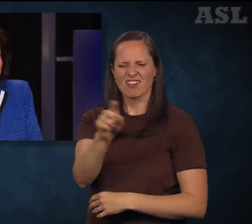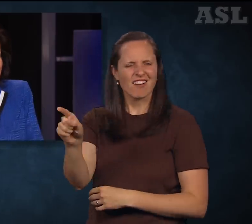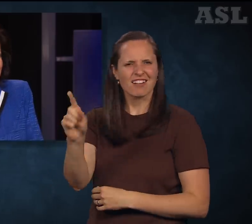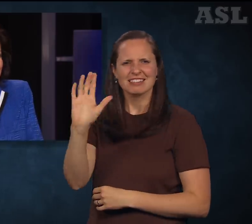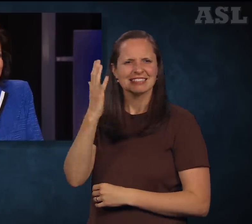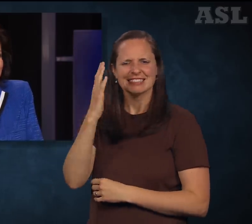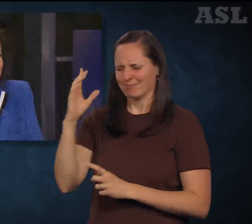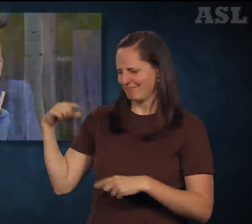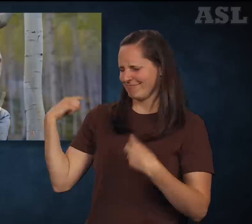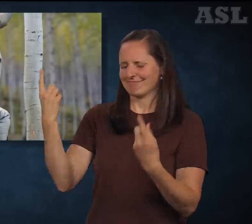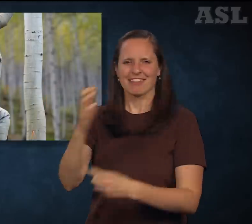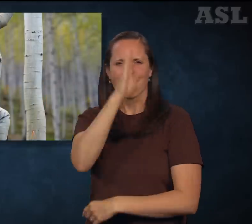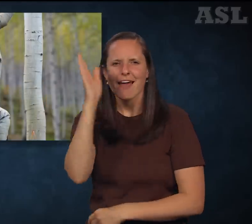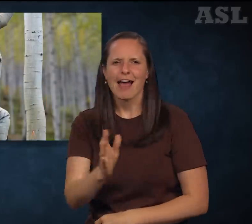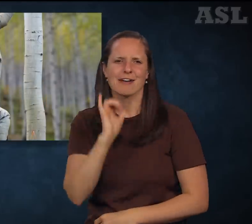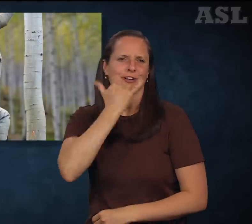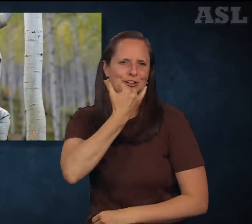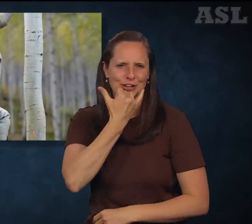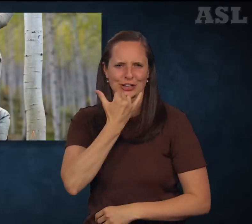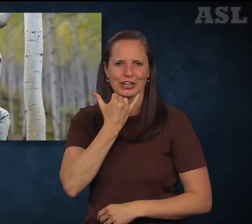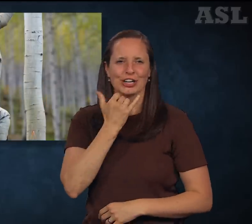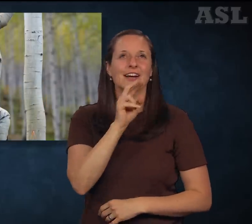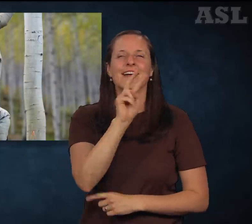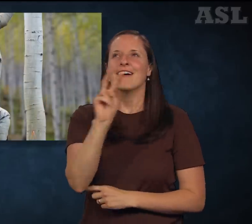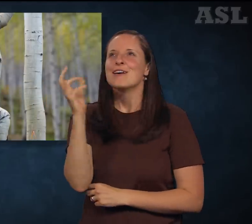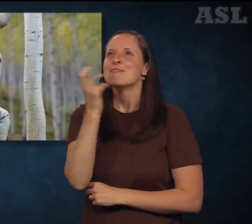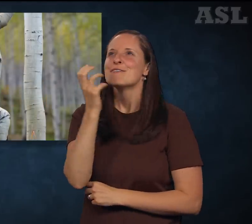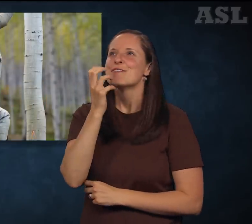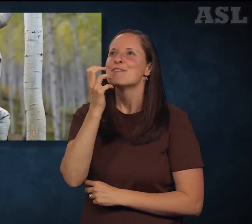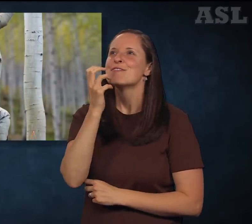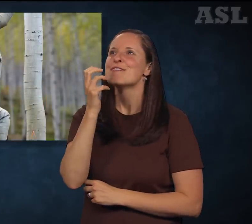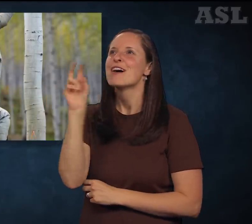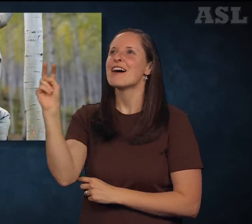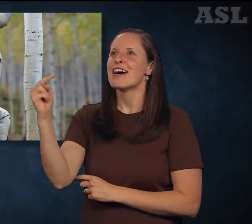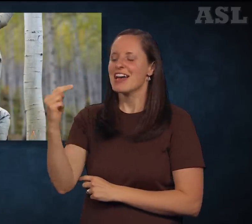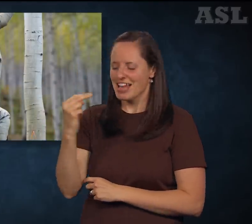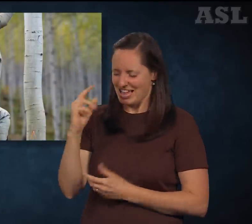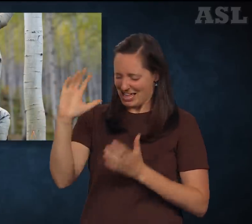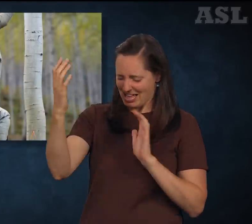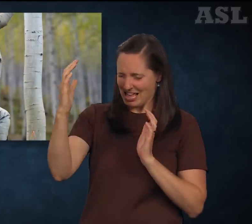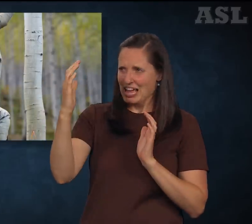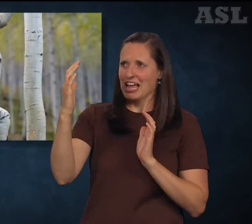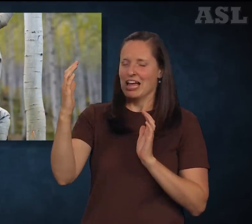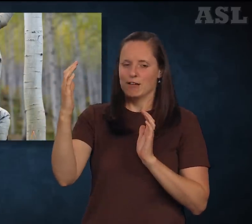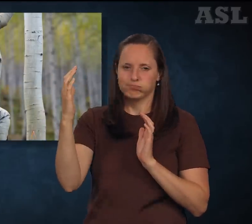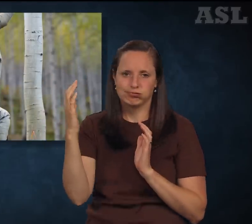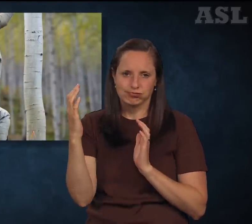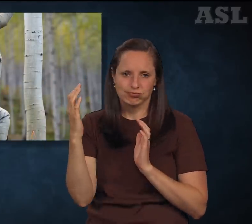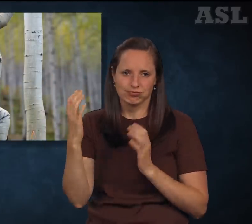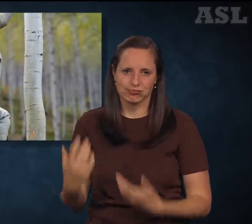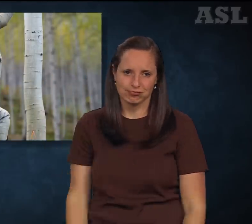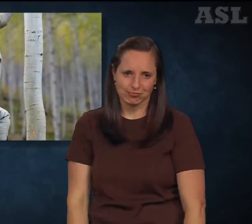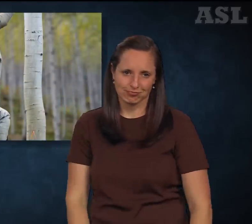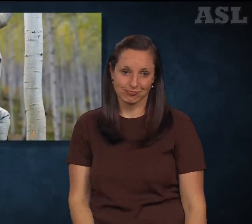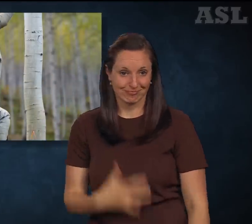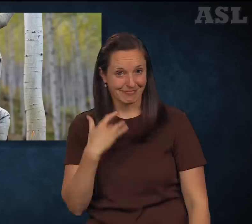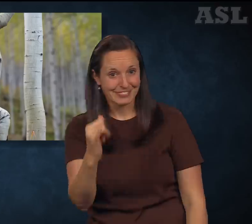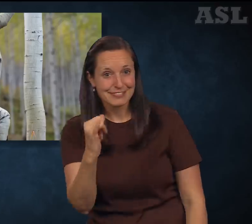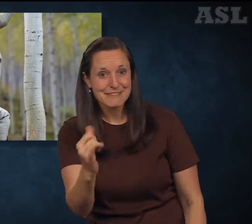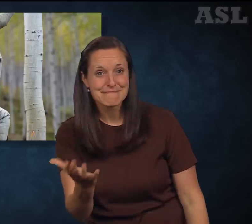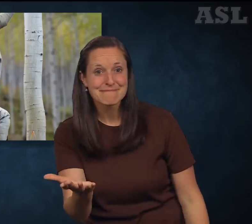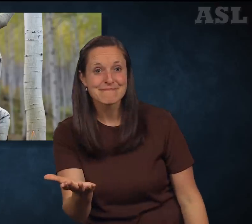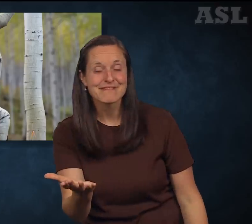HAVE MADE A MISTAKE IN THEIR